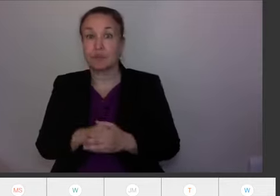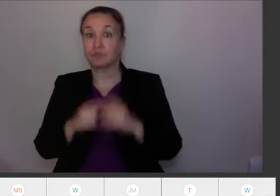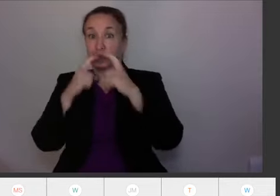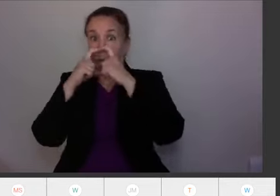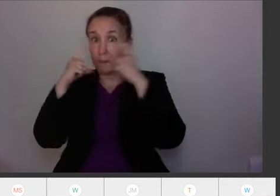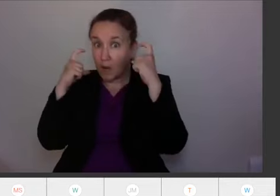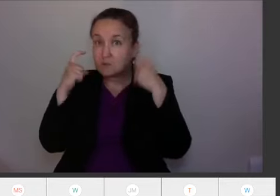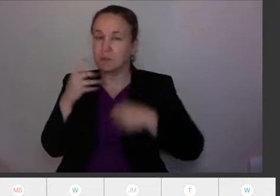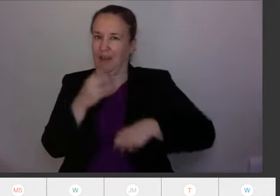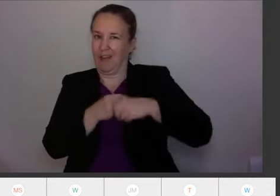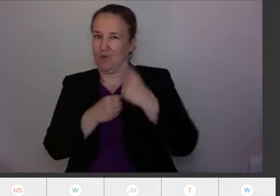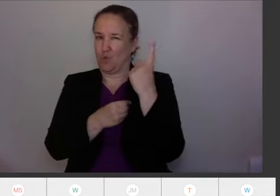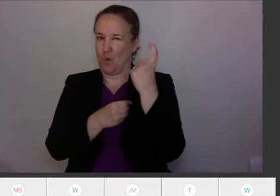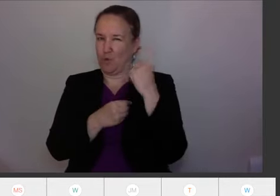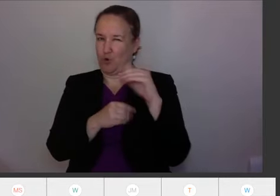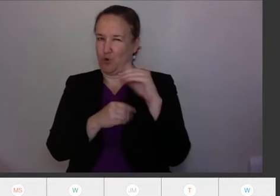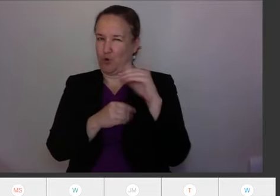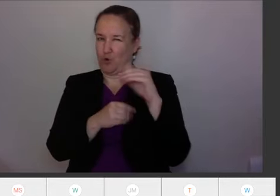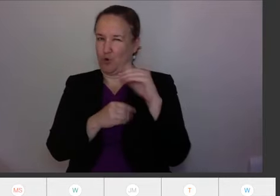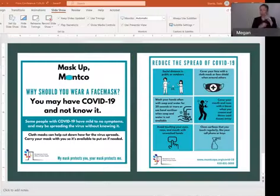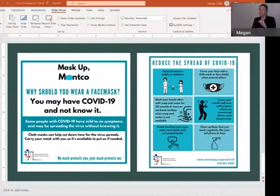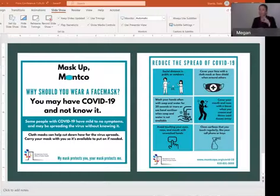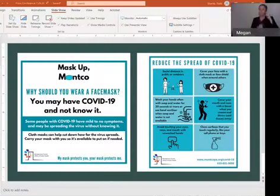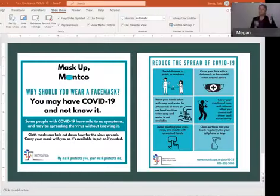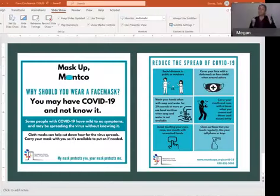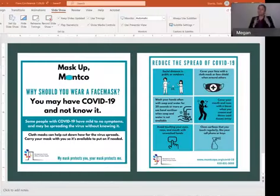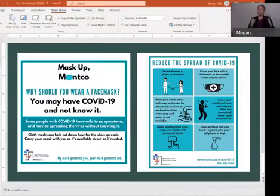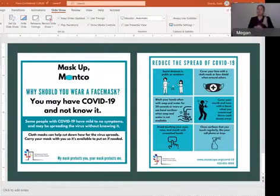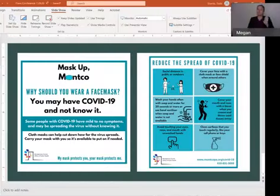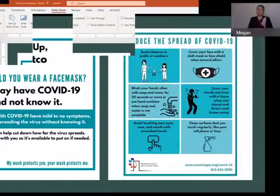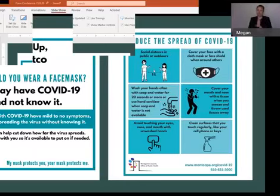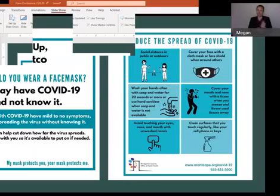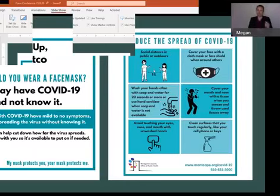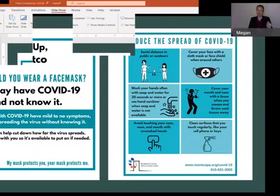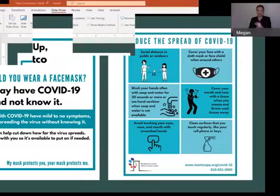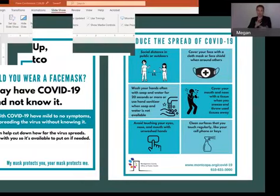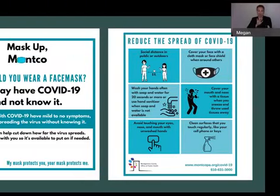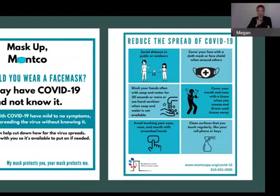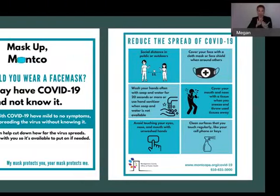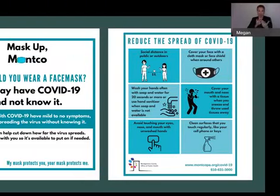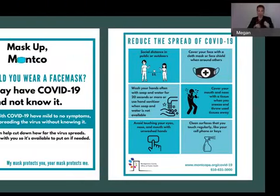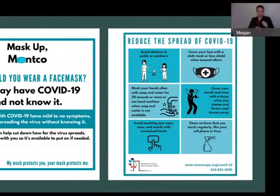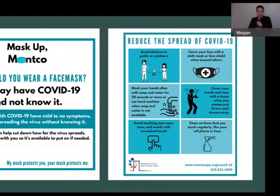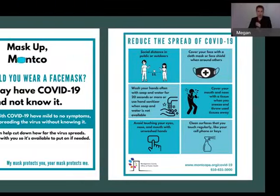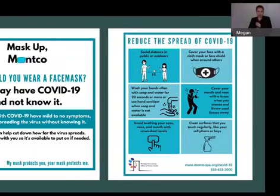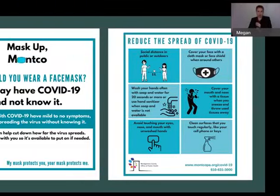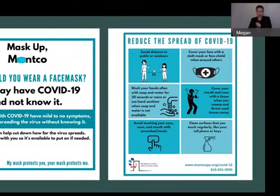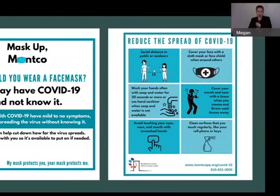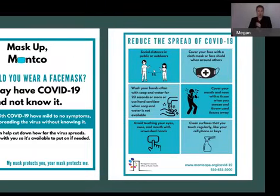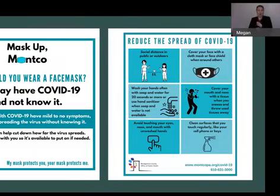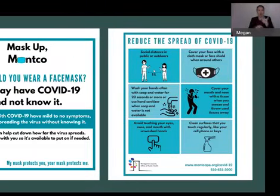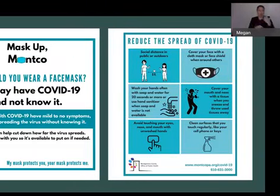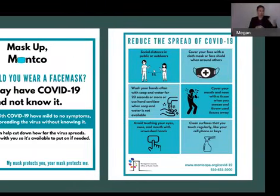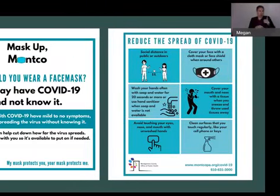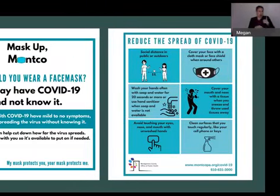we've had a number of small businesses reach out to us to ask you to please